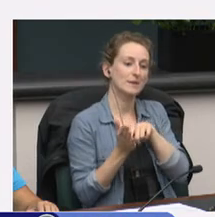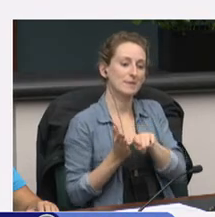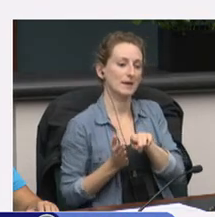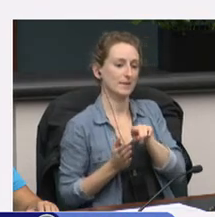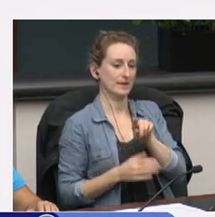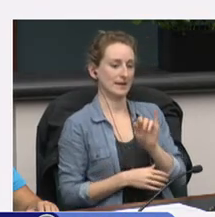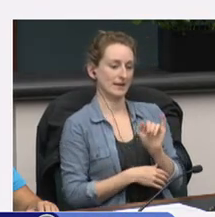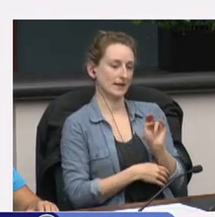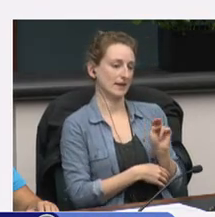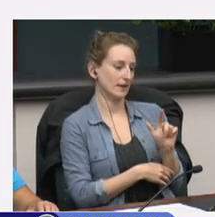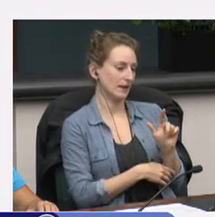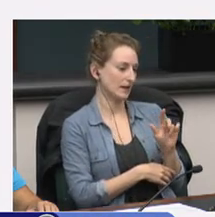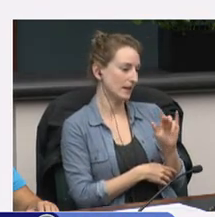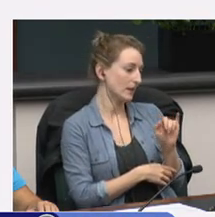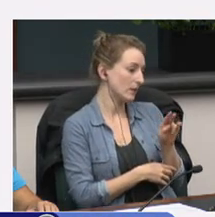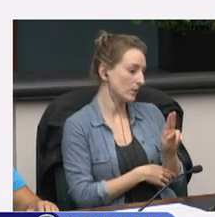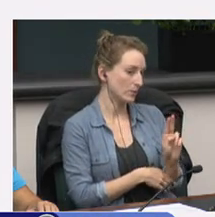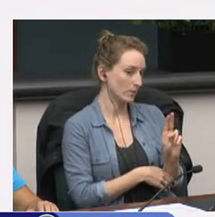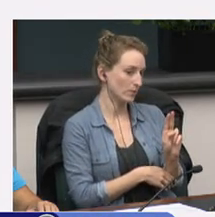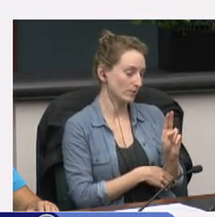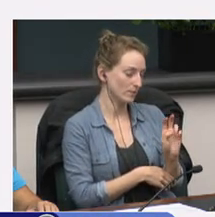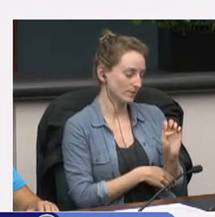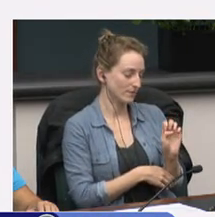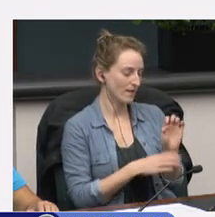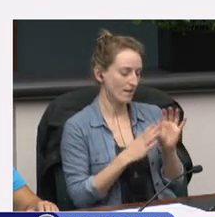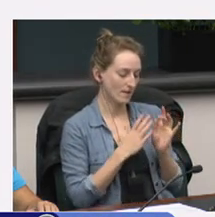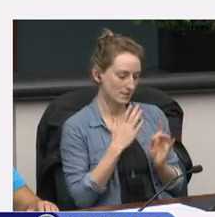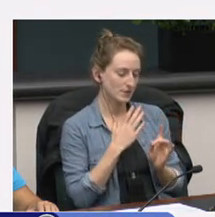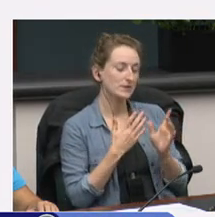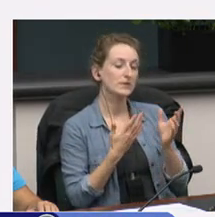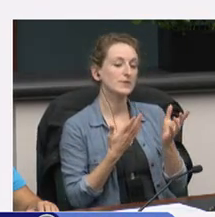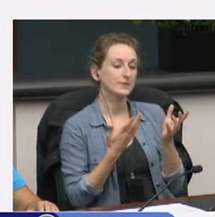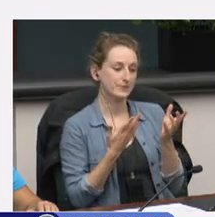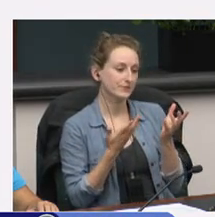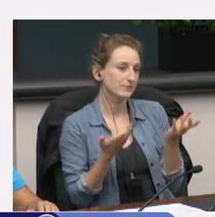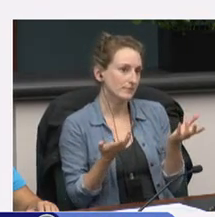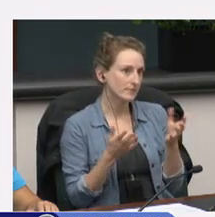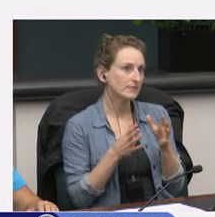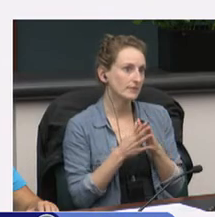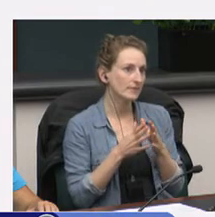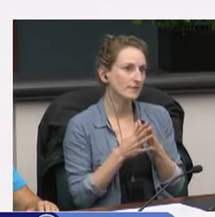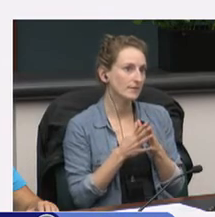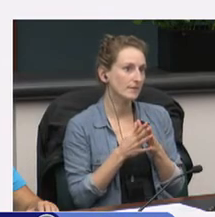especially for non-residential uses to give that opportunity so that if a large